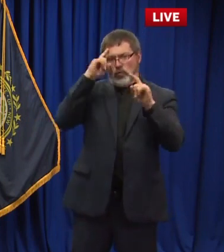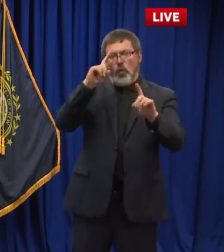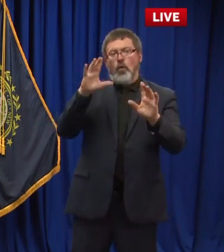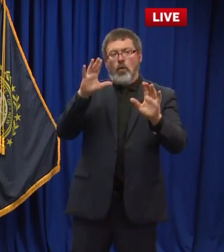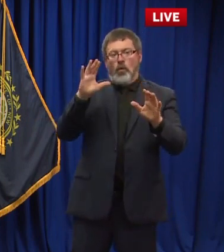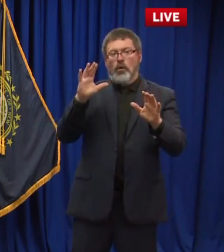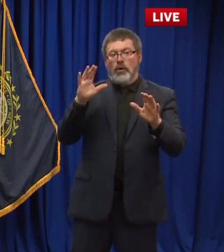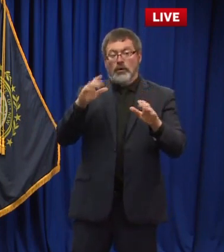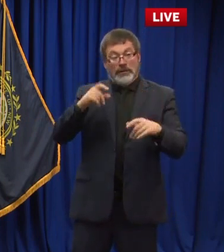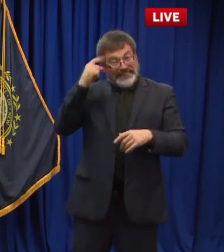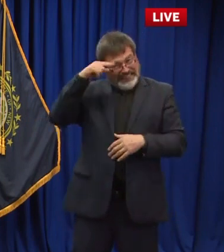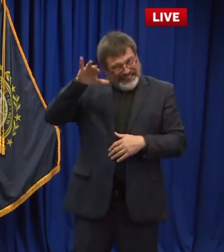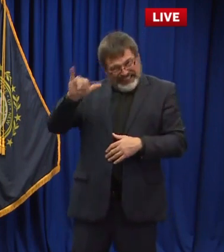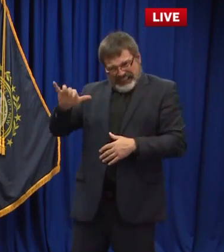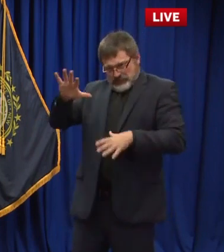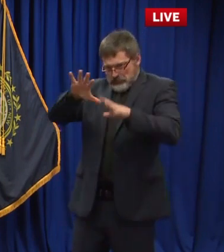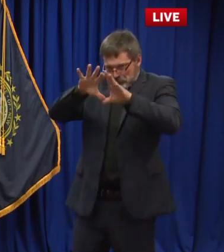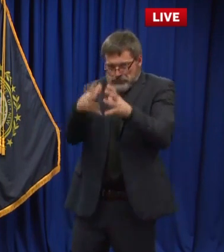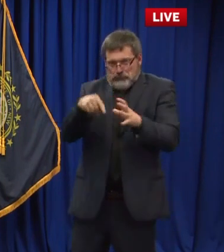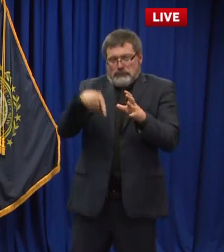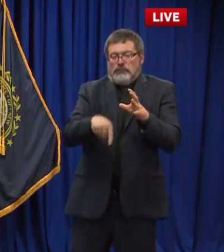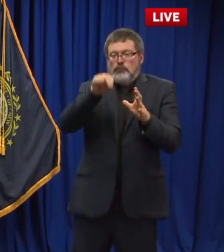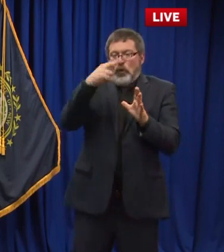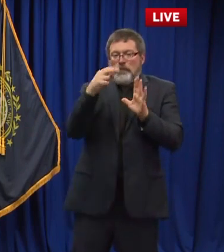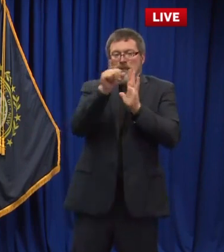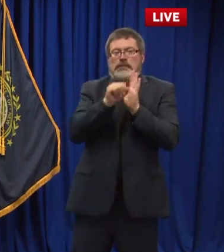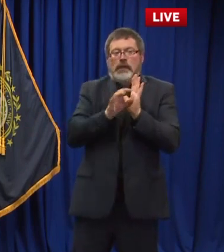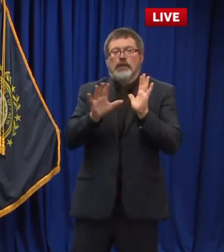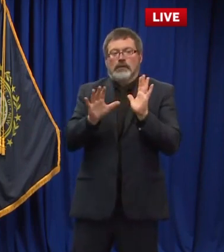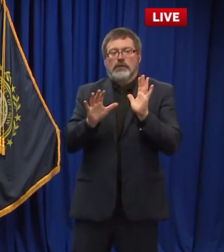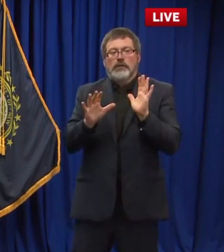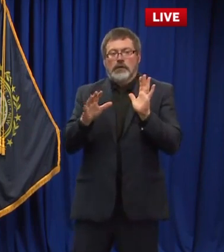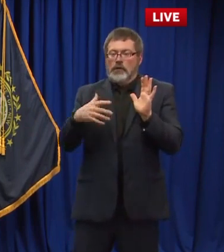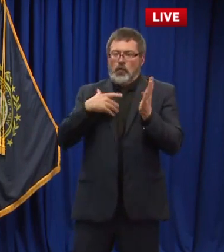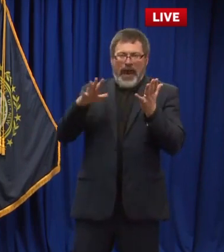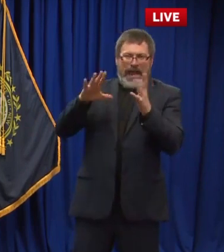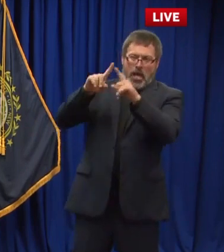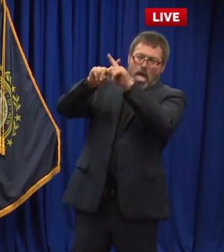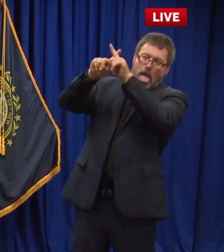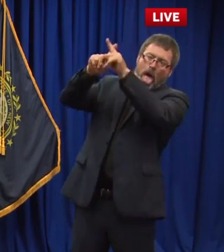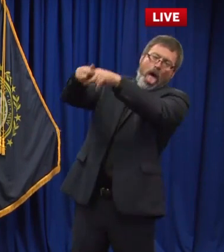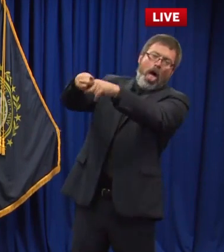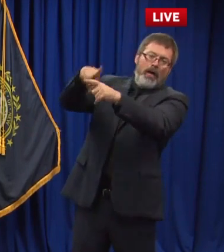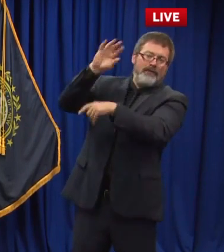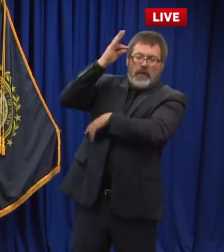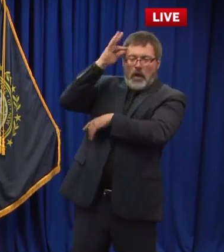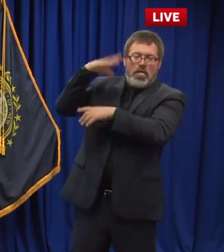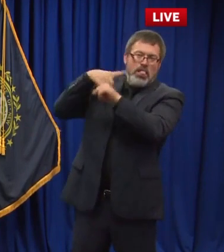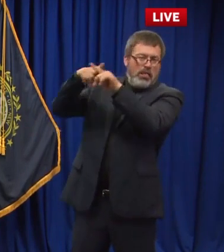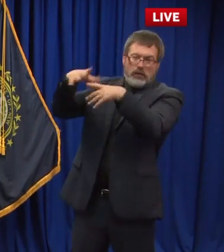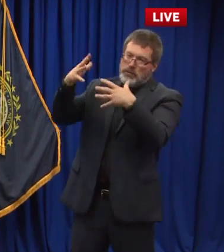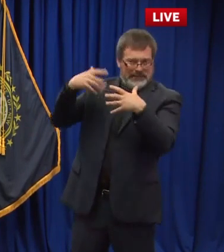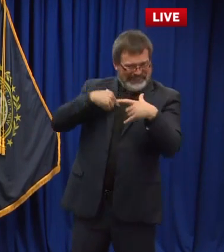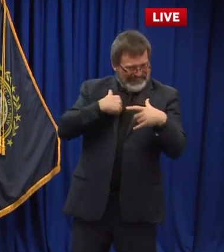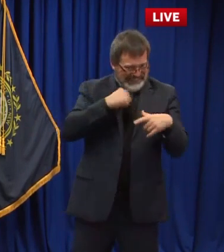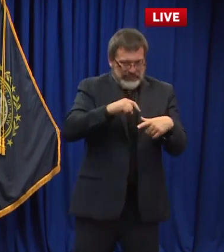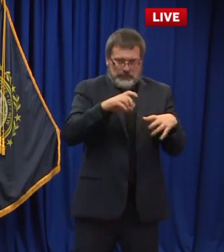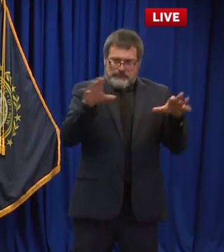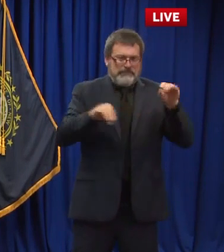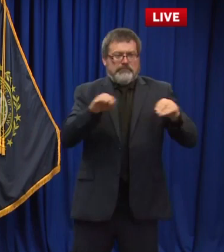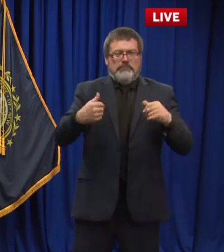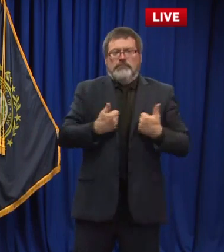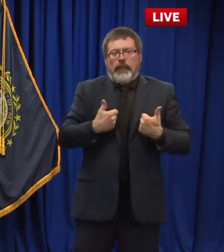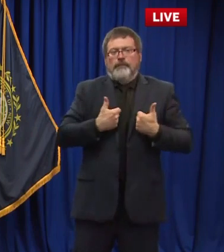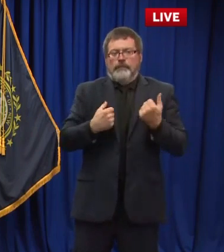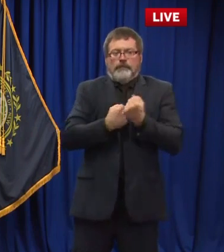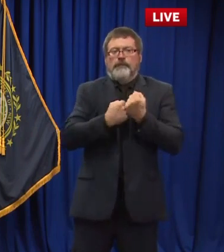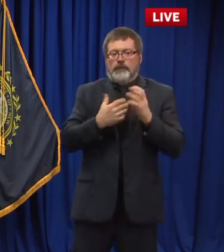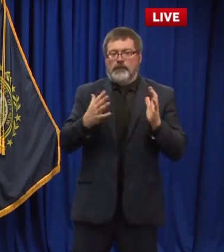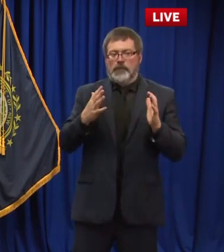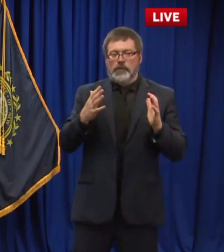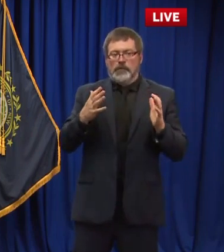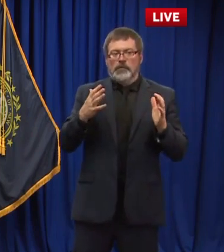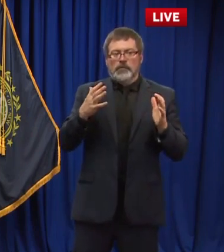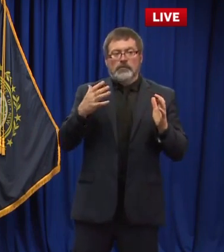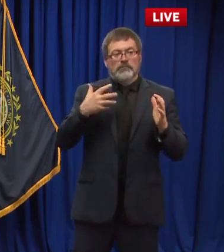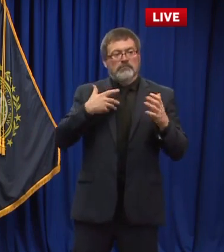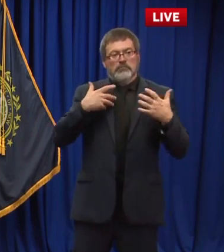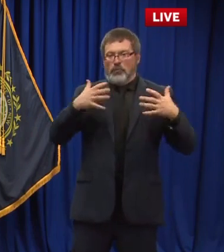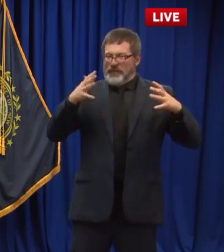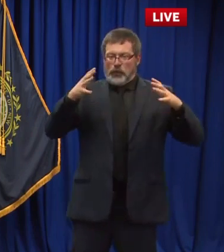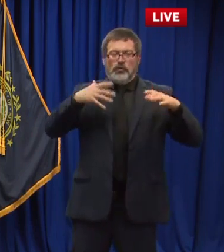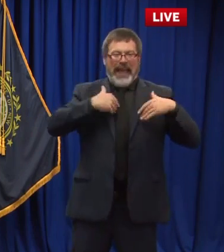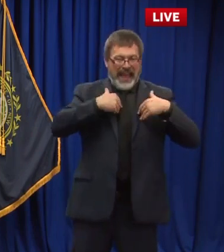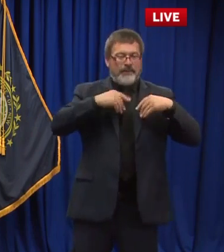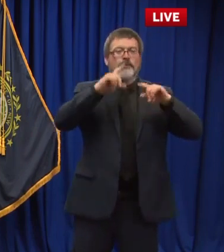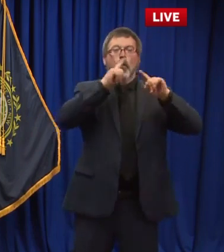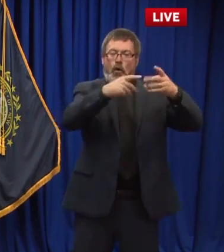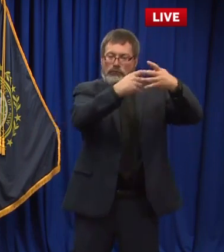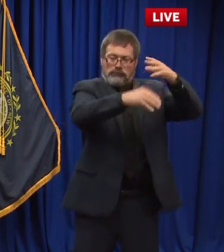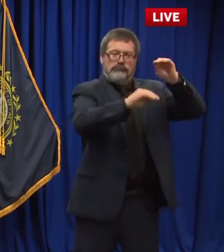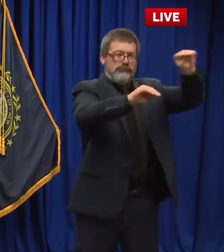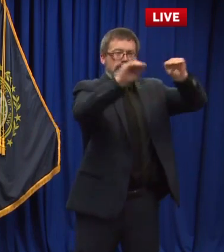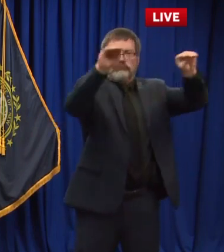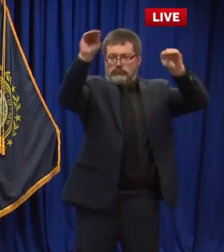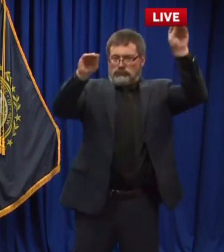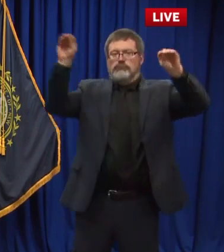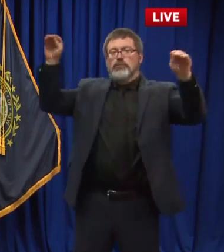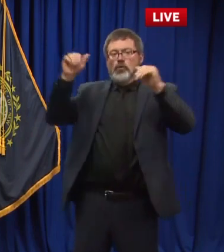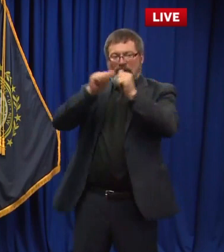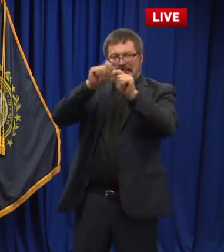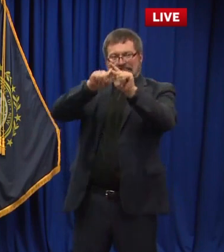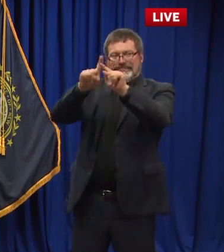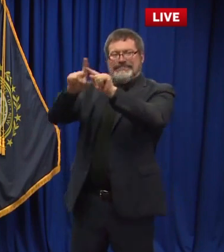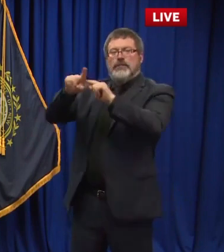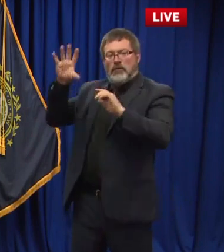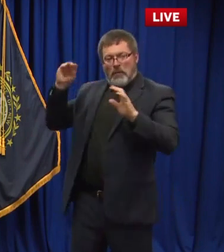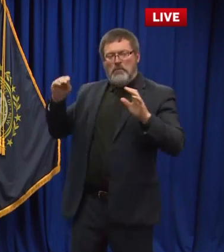WE WOULD LIKE TO HAVE ABOUT HALF A MILLION GLOVES ON HAND AND WE ARE NOT JUST RELYING ON THE FEDERAL GOVERNMENT TO COME IN AND HELP US EVERY TIME.